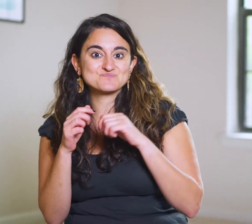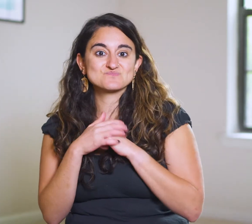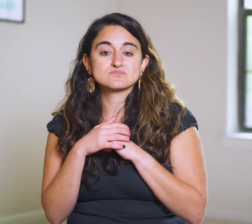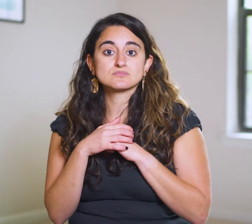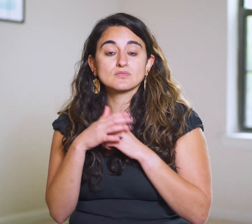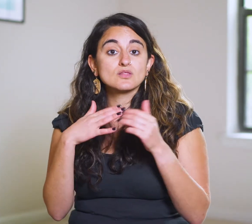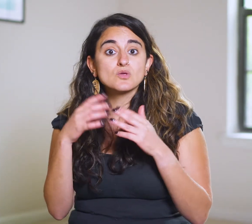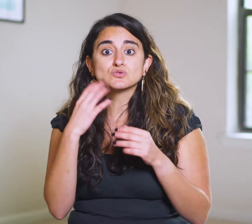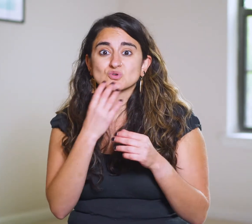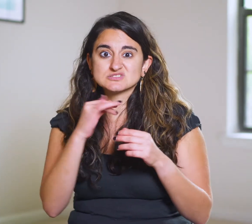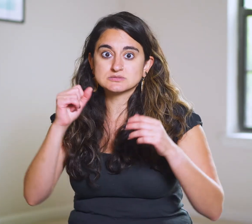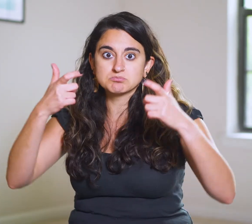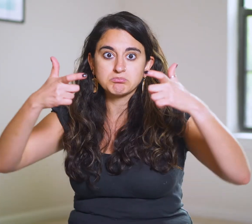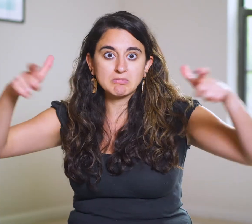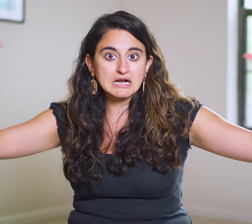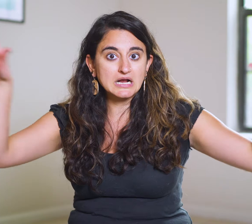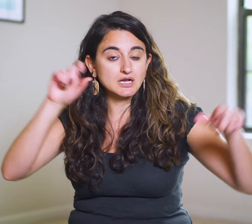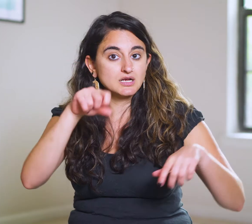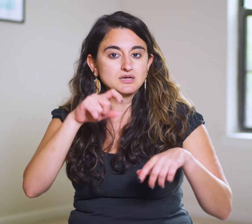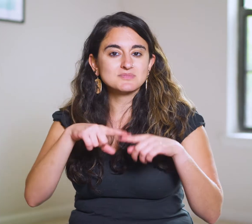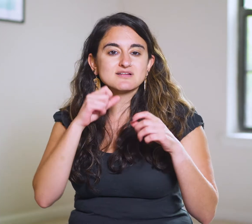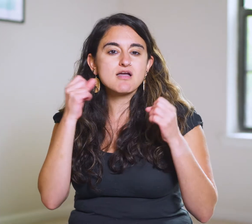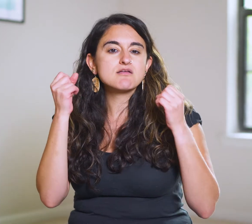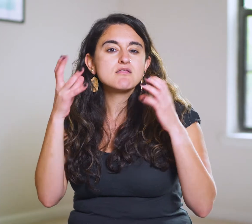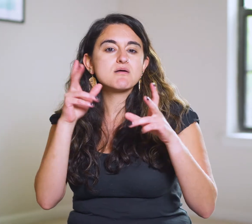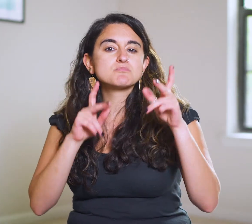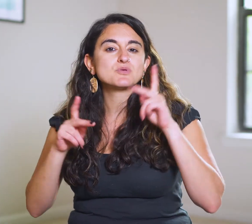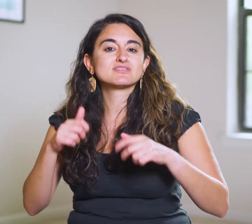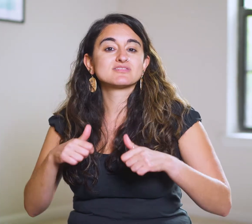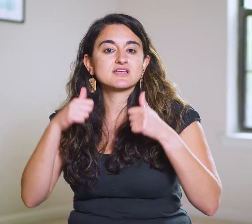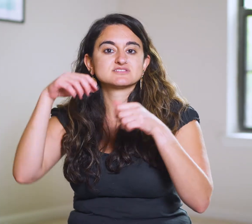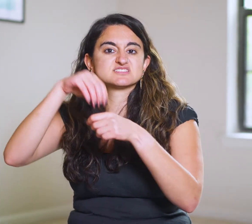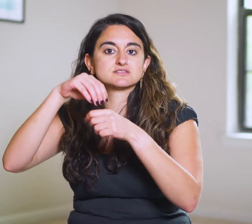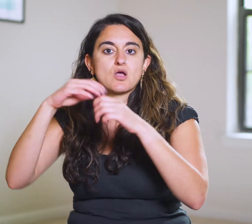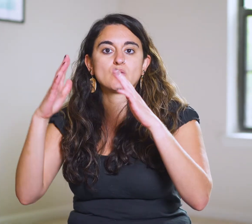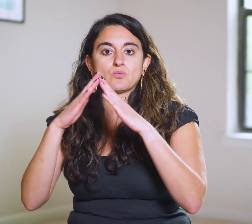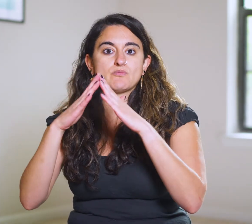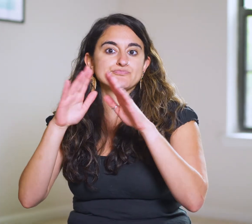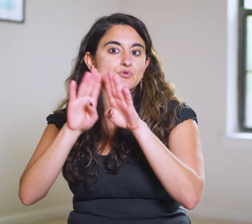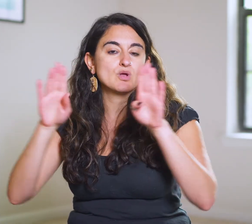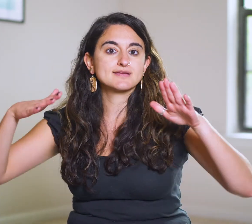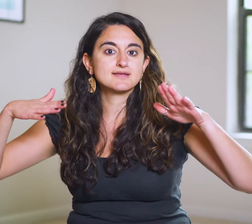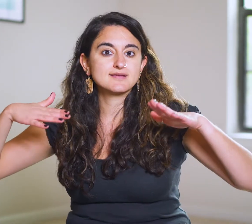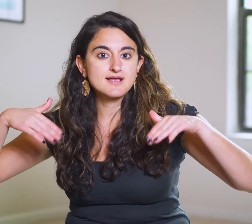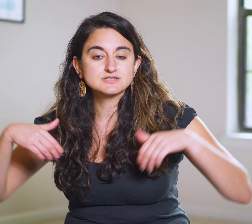Even though Jerusalem is big, not many people live inside the city walls yet,